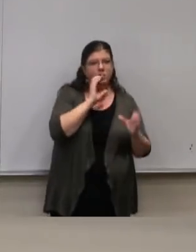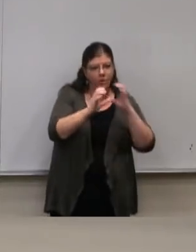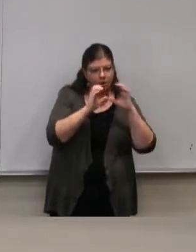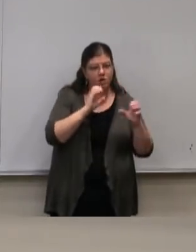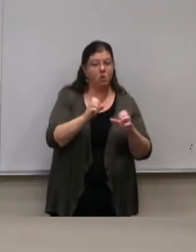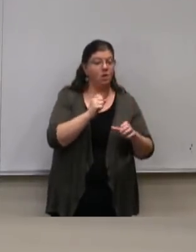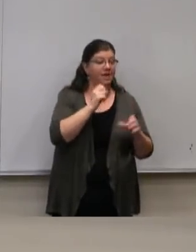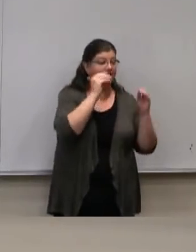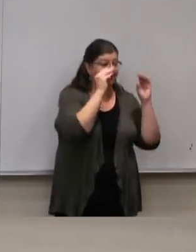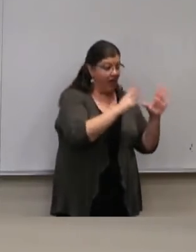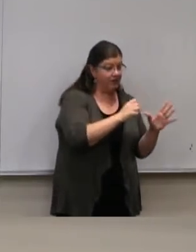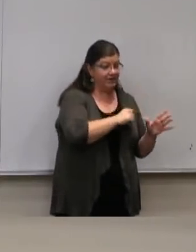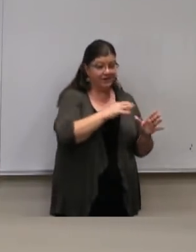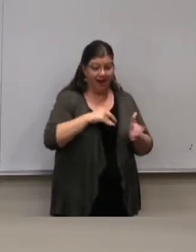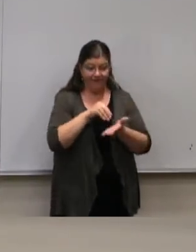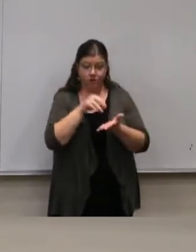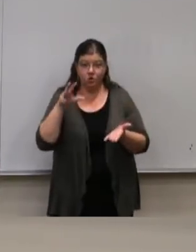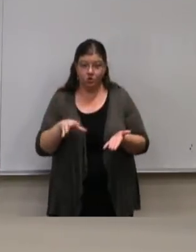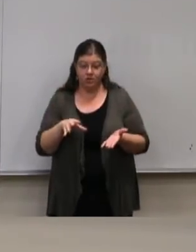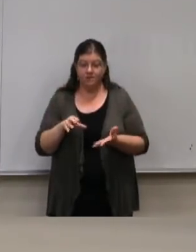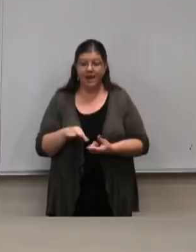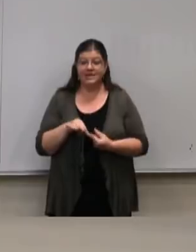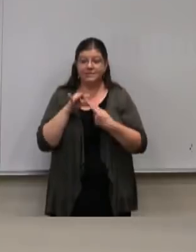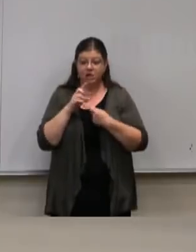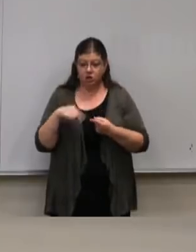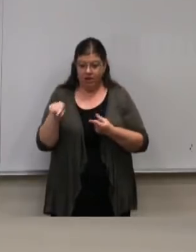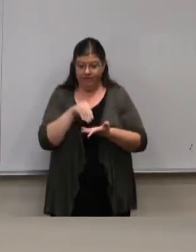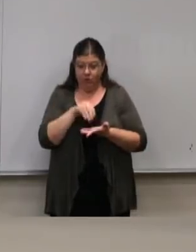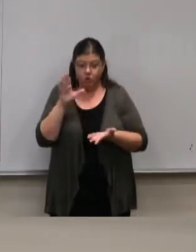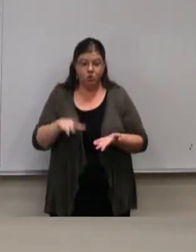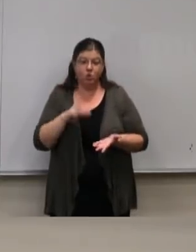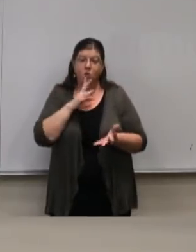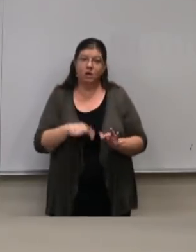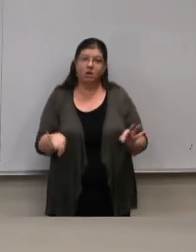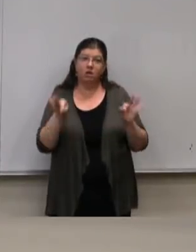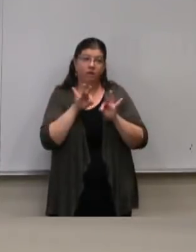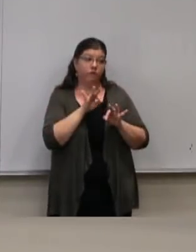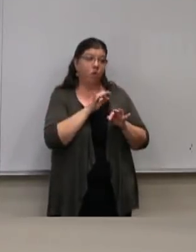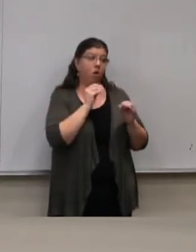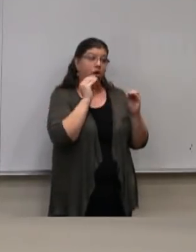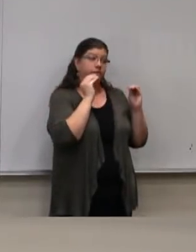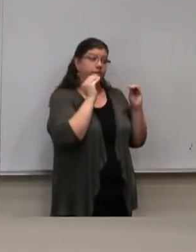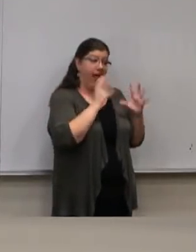and students, but particularly with our students. It's so critical for our faculty to reach